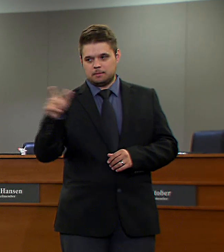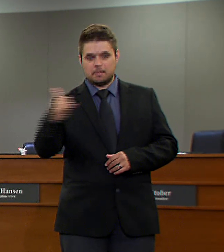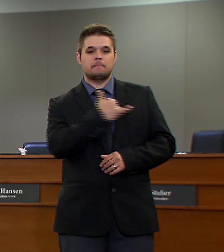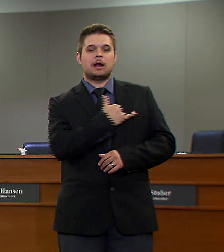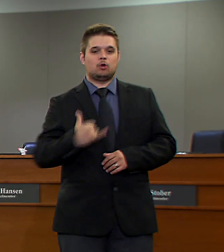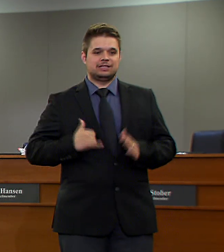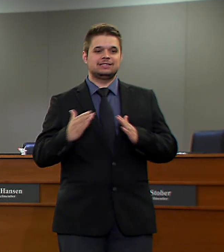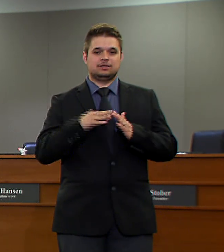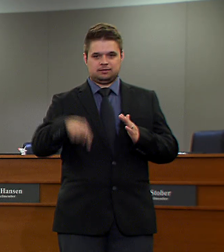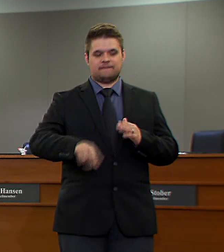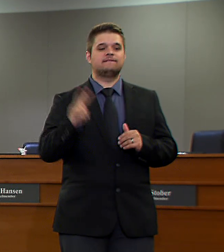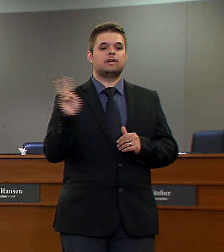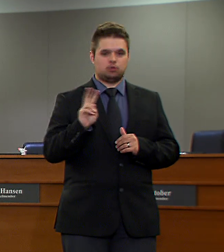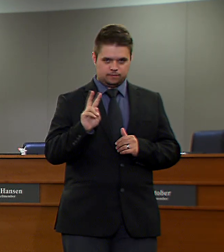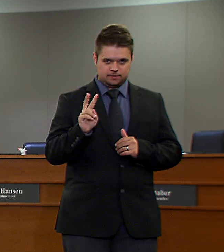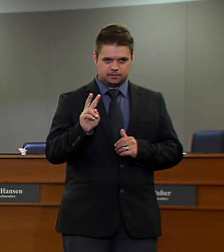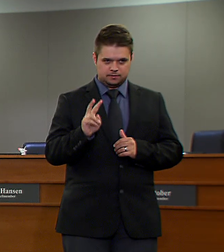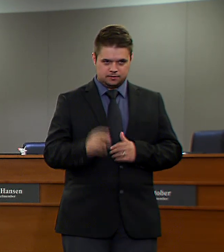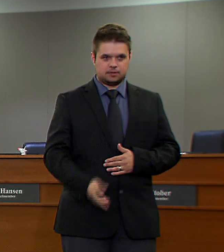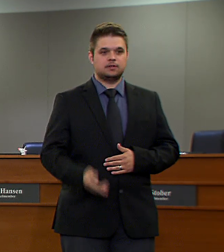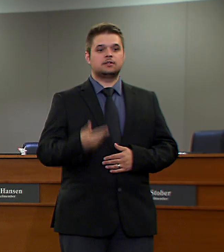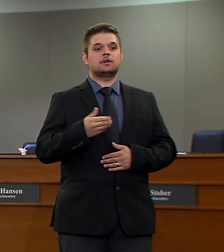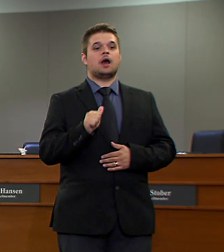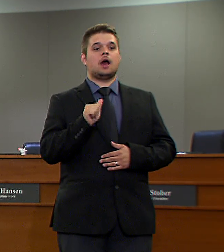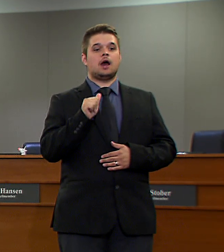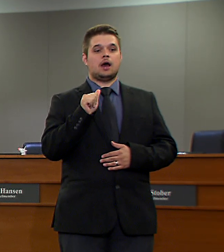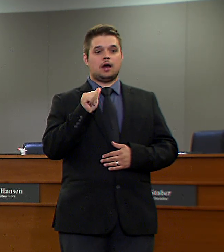Sevenstar American Sign Language interpreters with us.